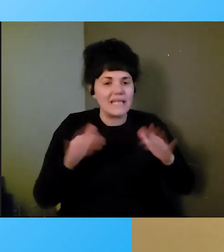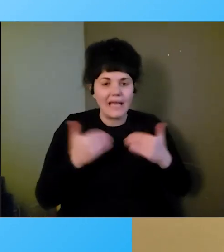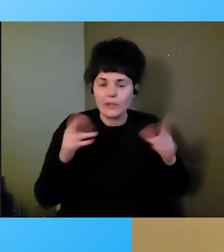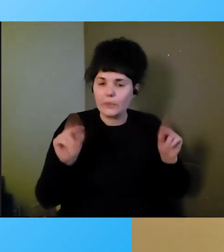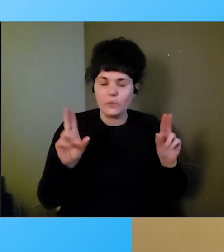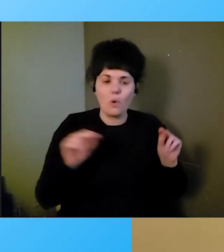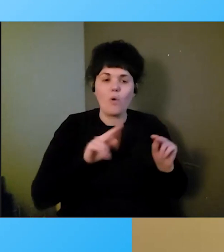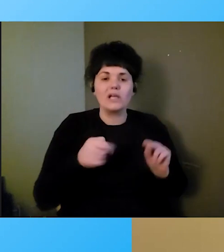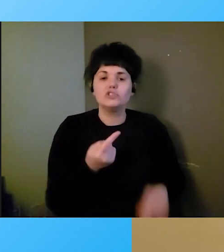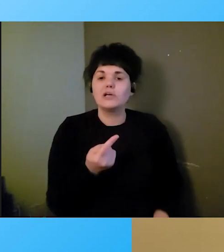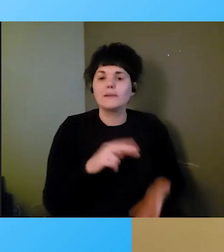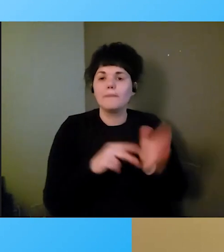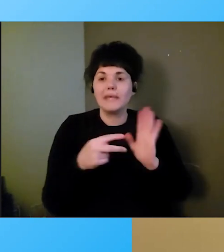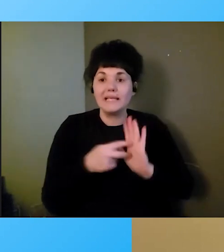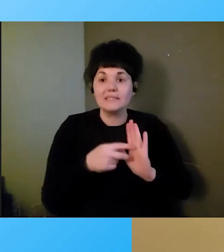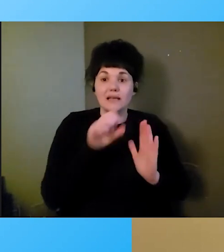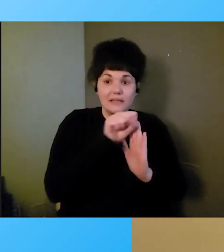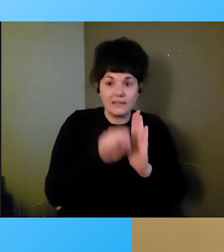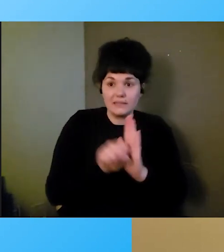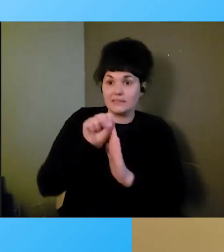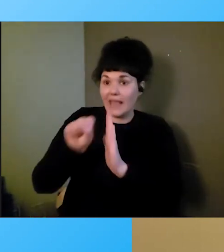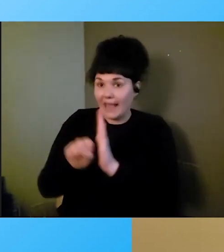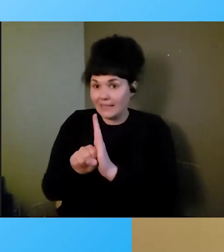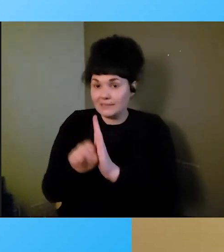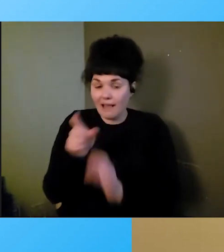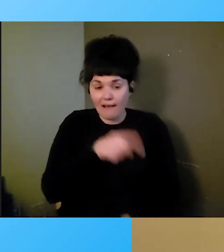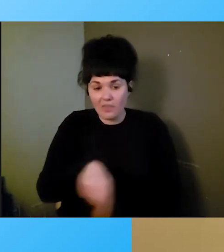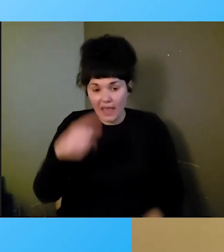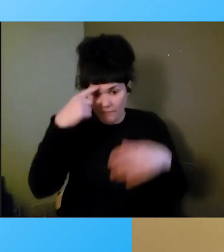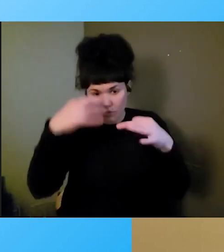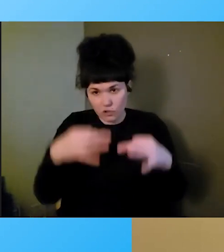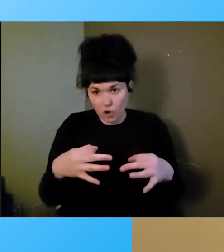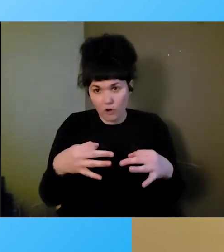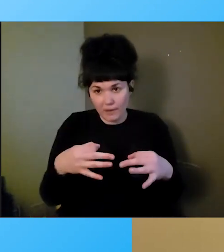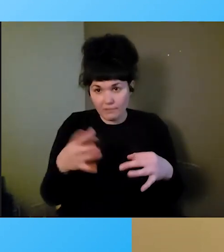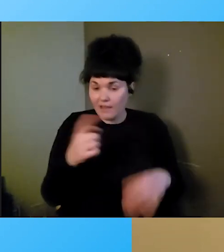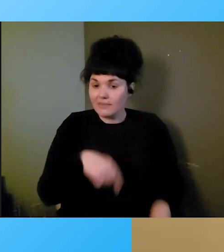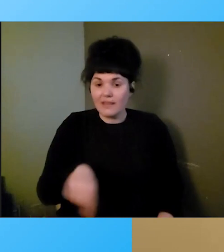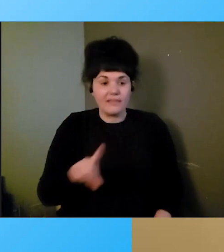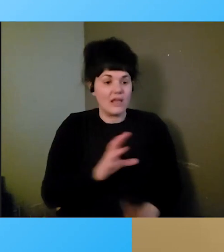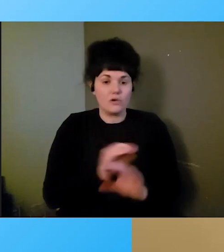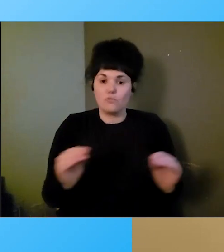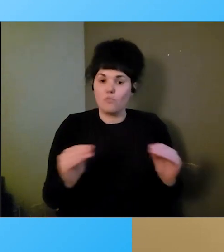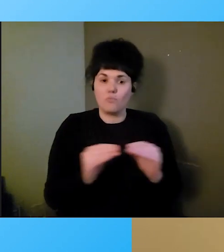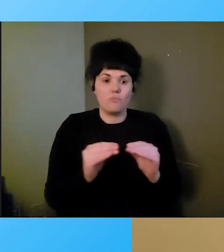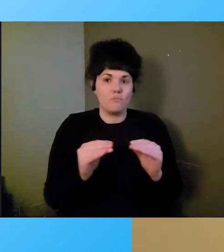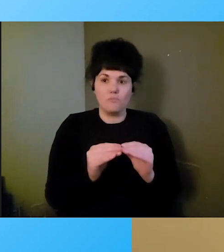states have determined that they have no longer exceeded their